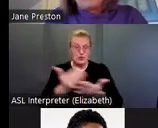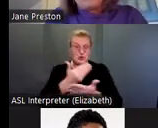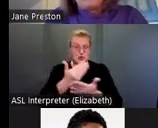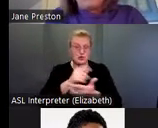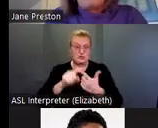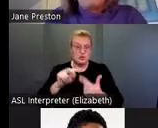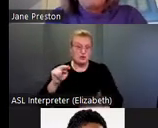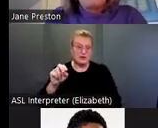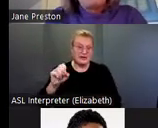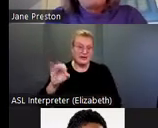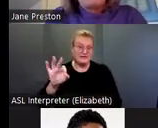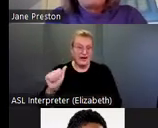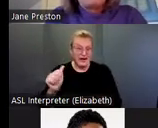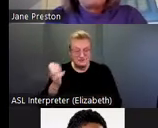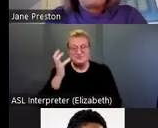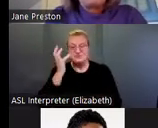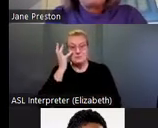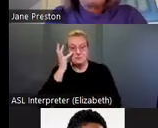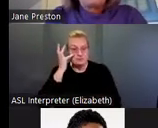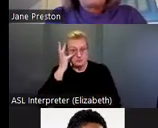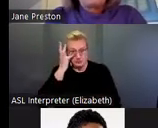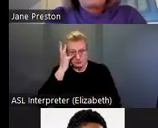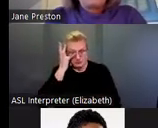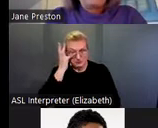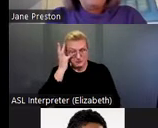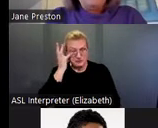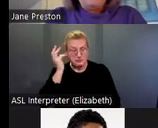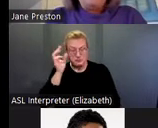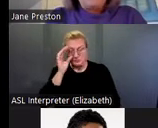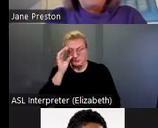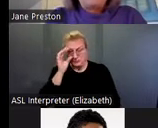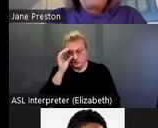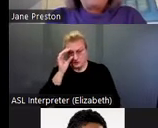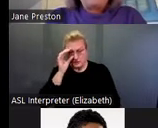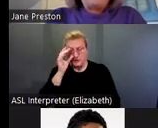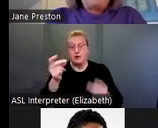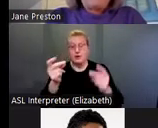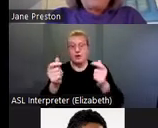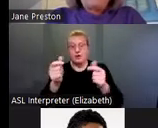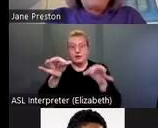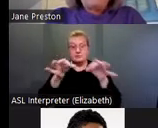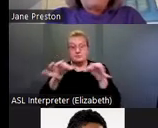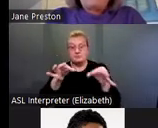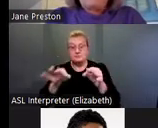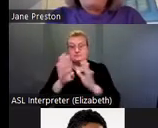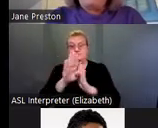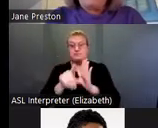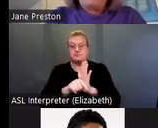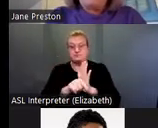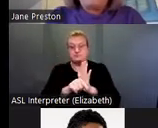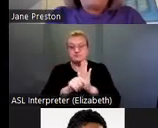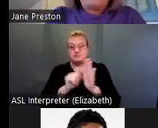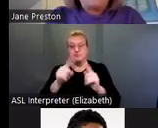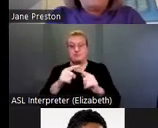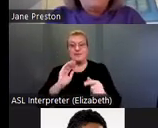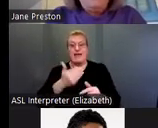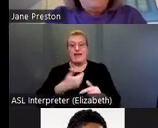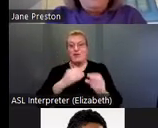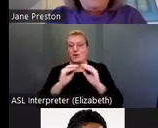but we'll just give a quick rundown and background about our organization.